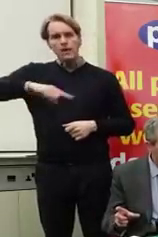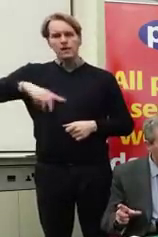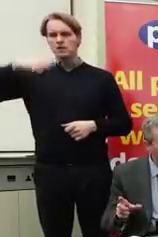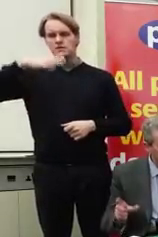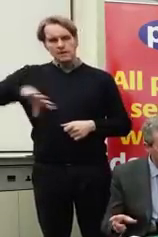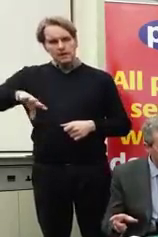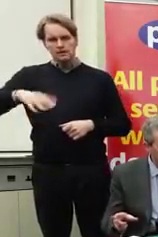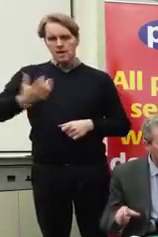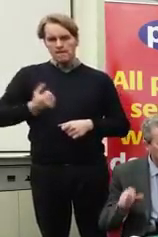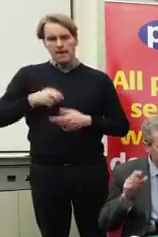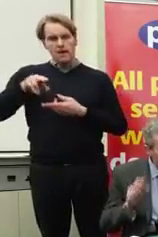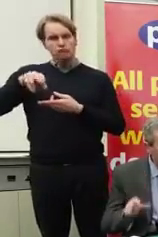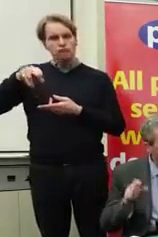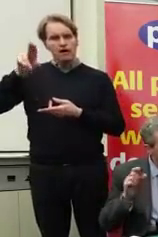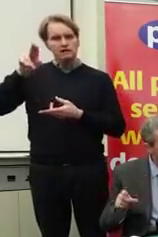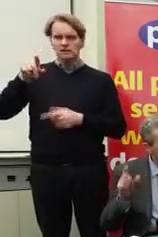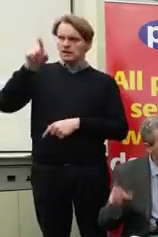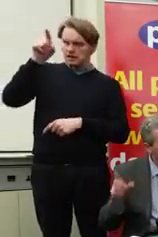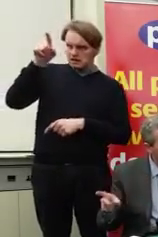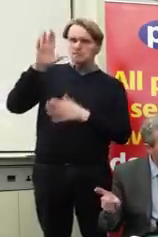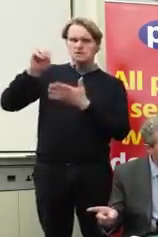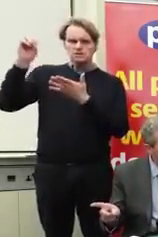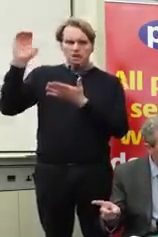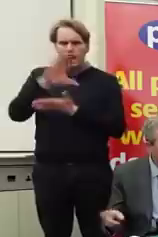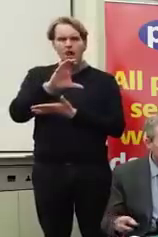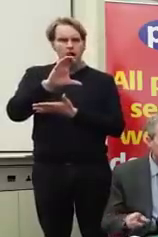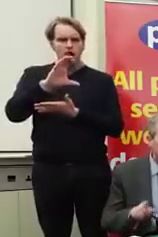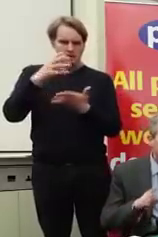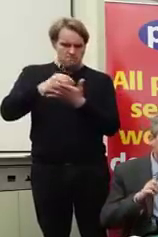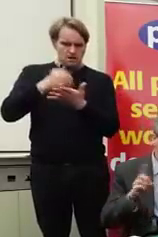we're gonna get it, he must put money into the public sector and it is